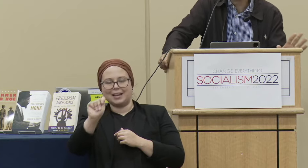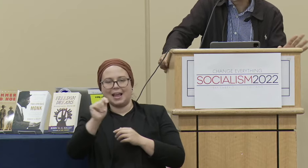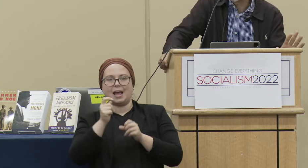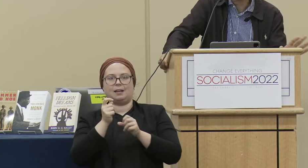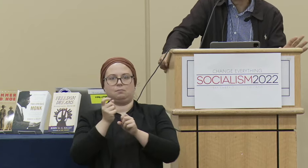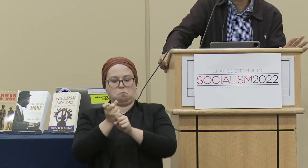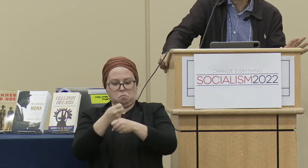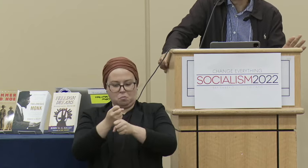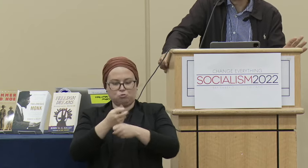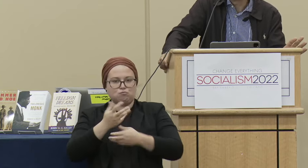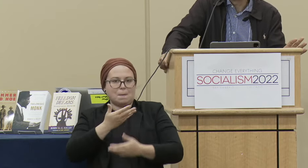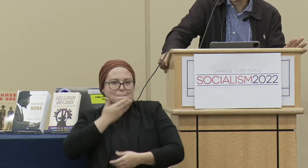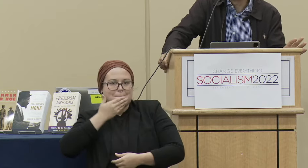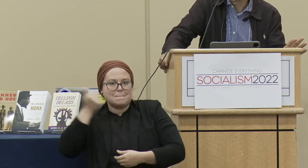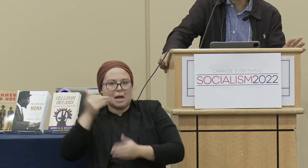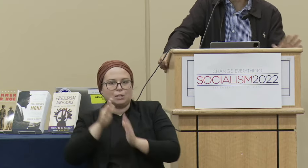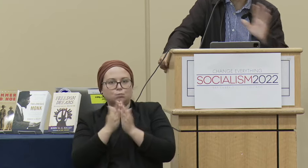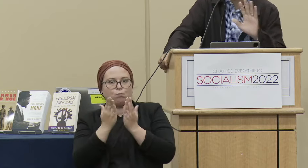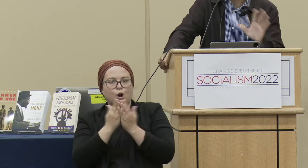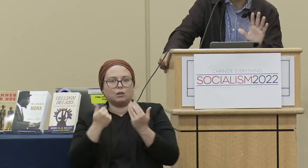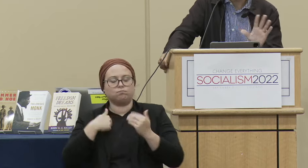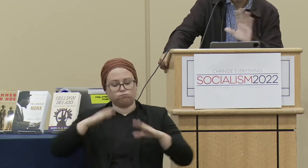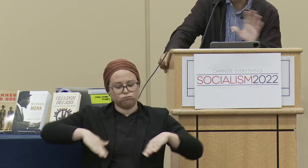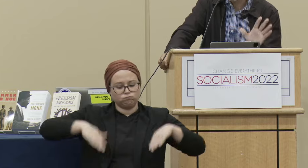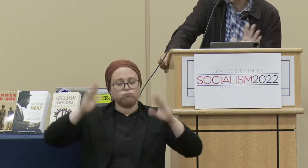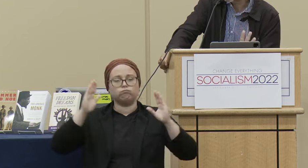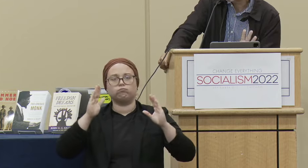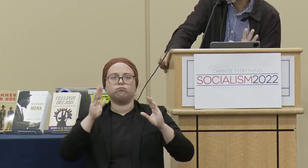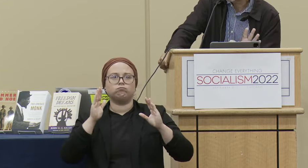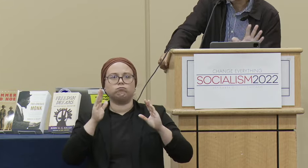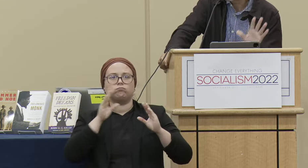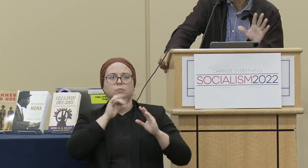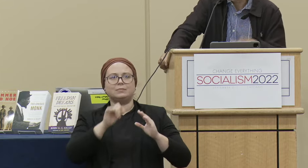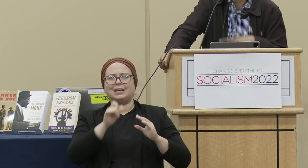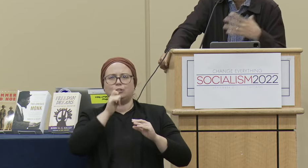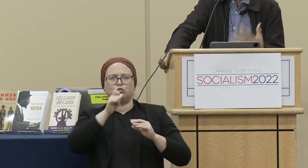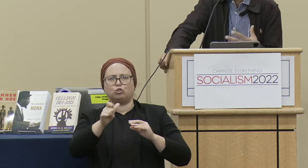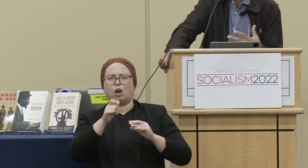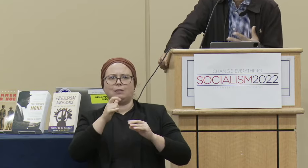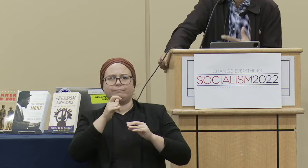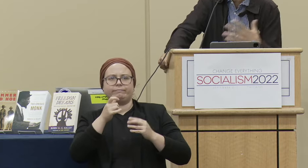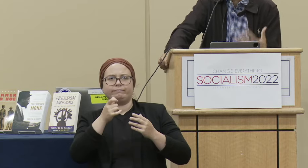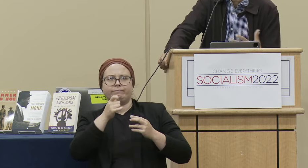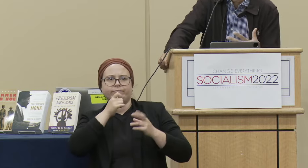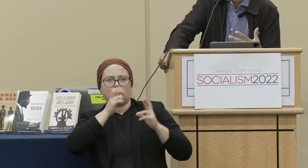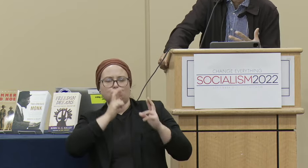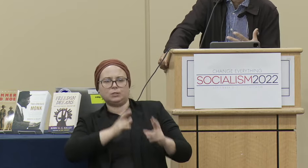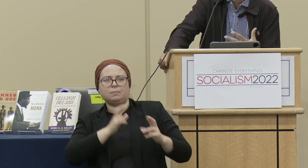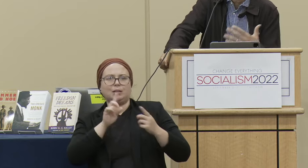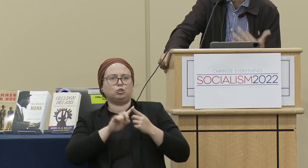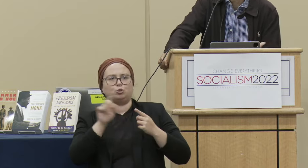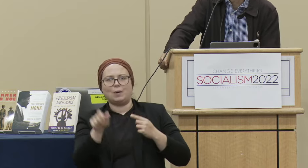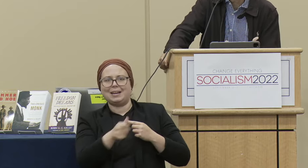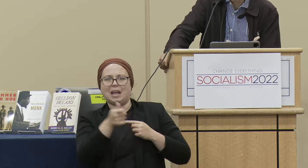Haymarket produces the best books. It is the left. I came up in an age where, you know, and this is no disrespect to